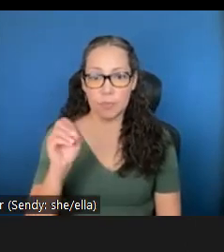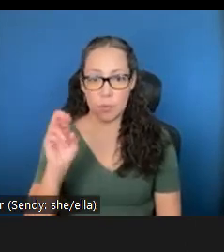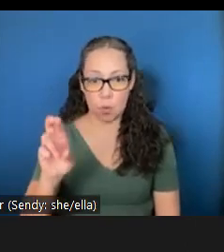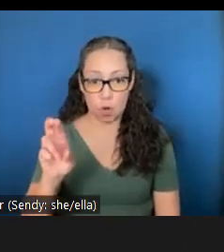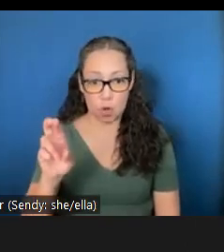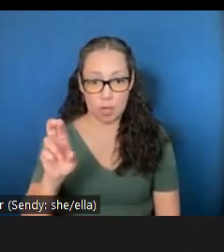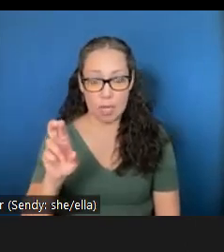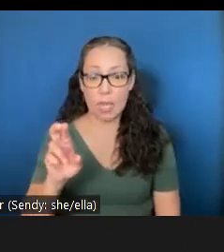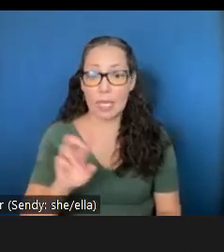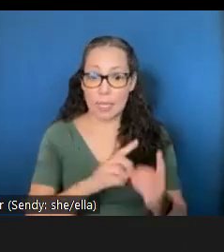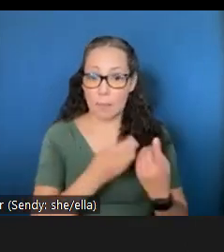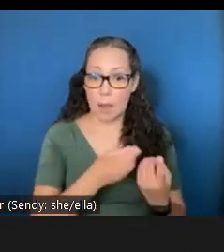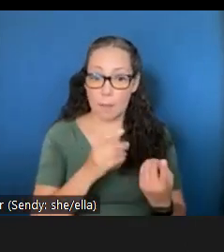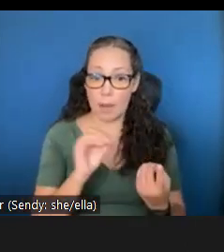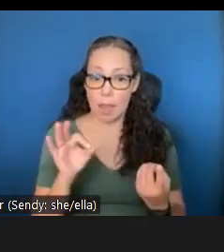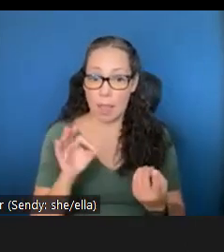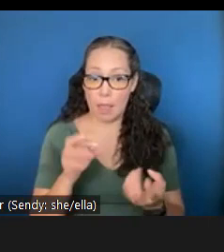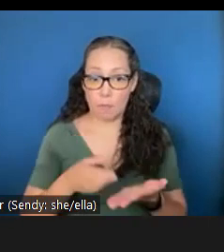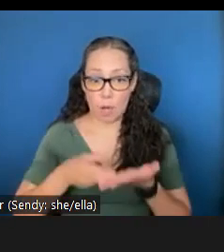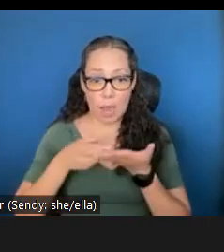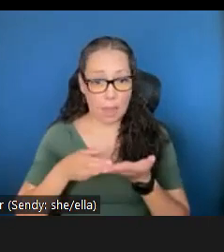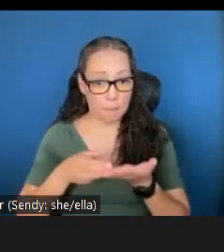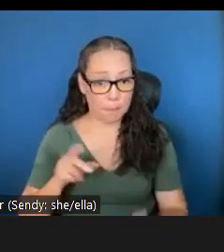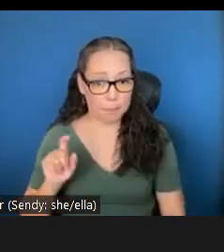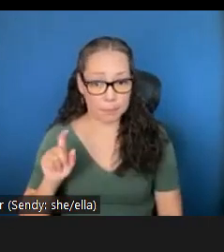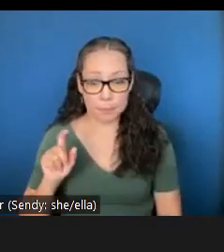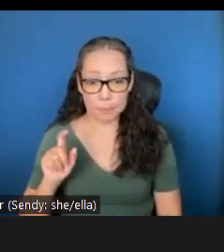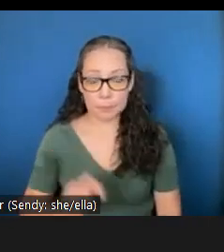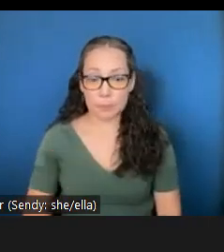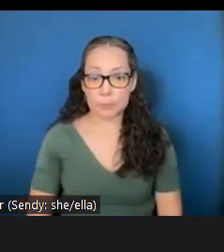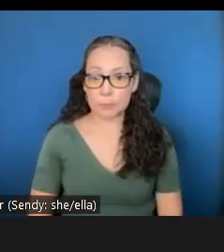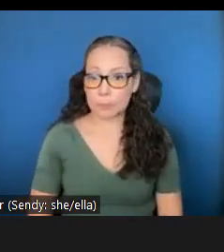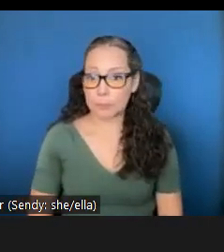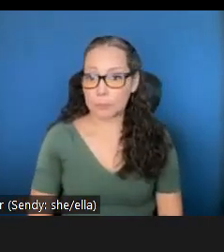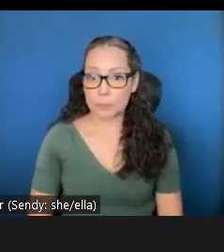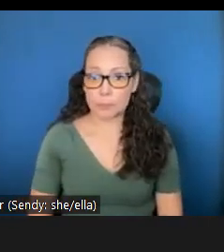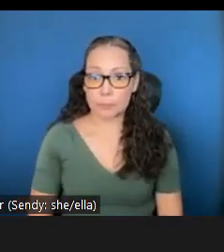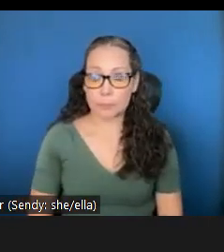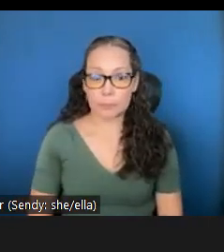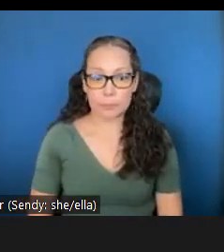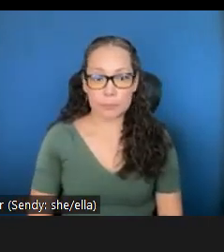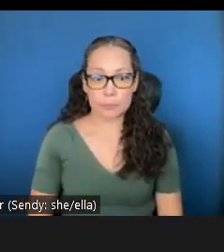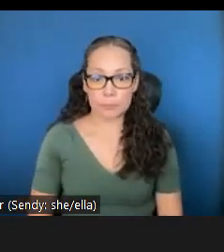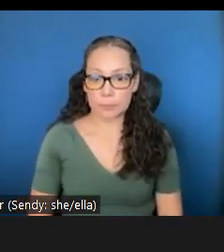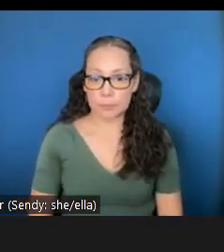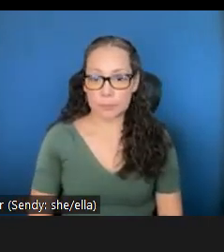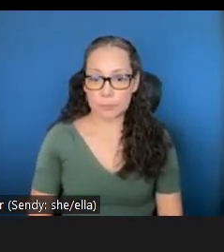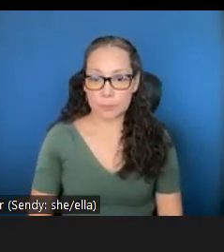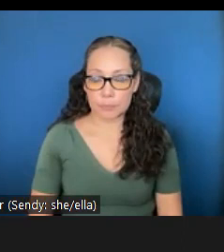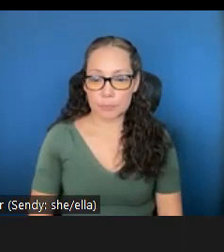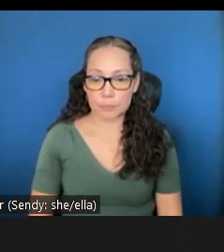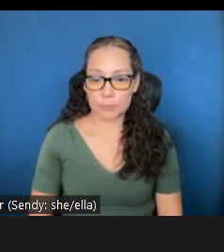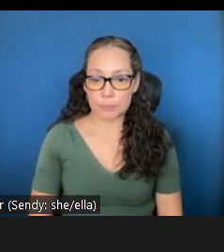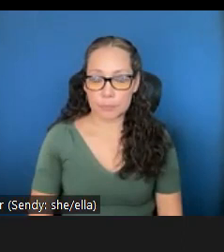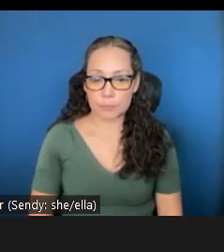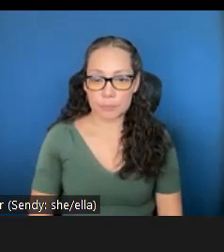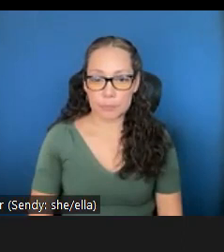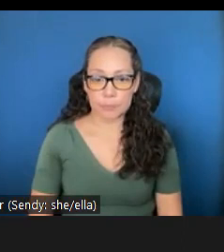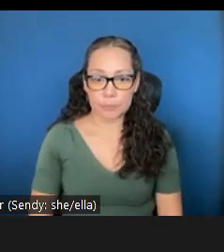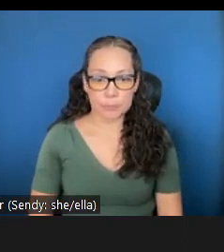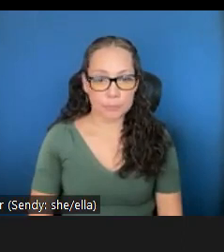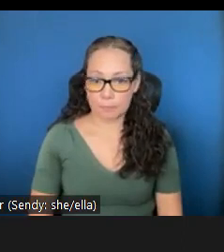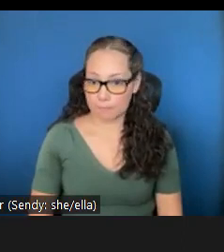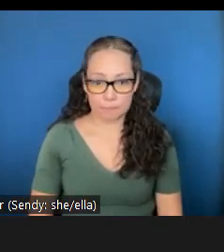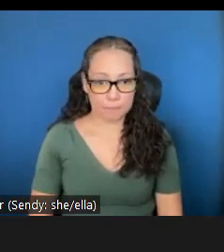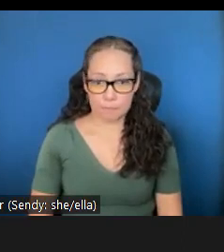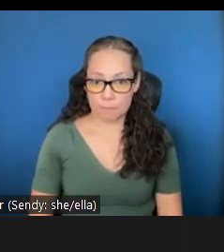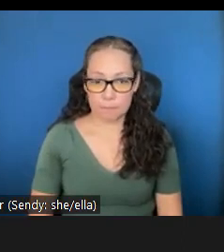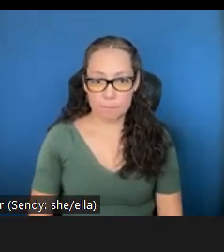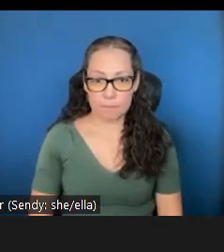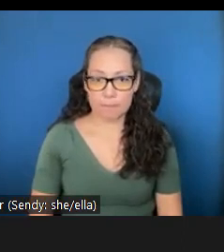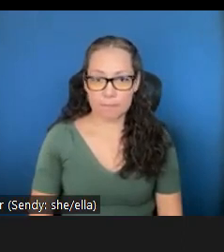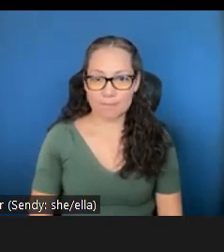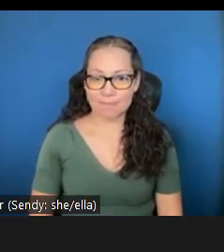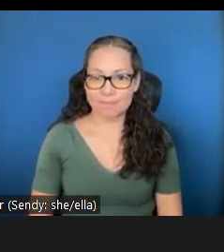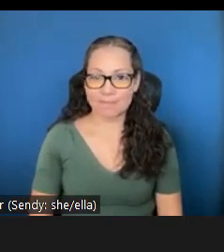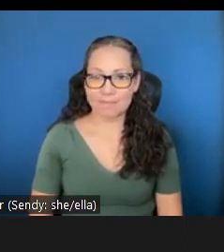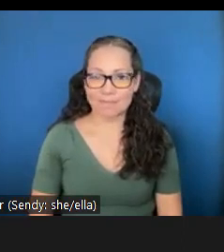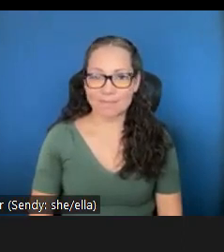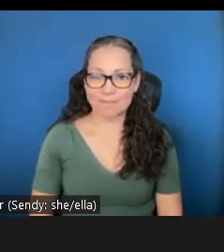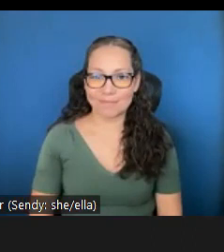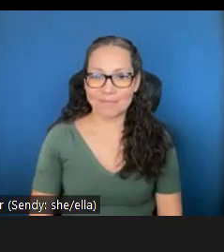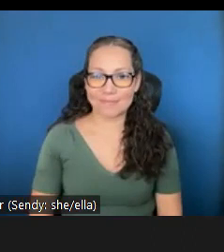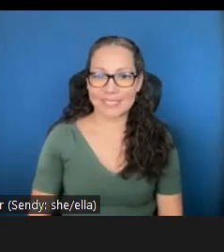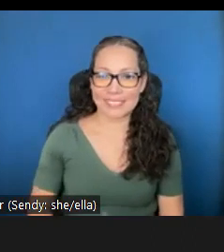Rehabilitation Anna's on but I think she's on mute thank you sorry I might I couldn't